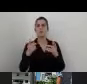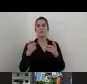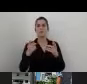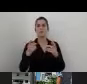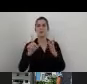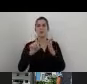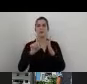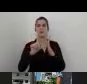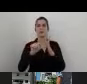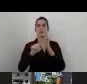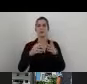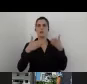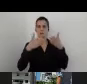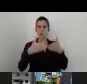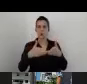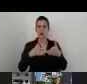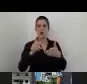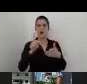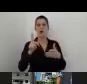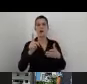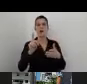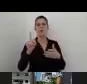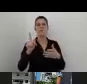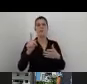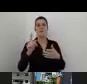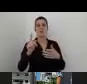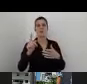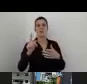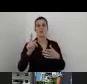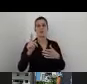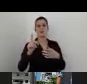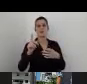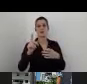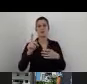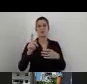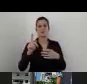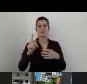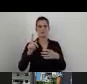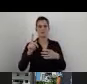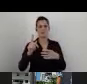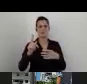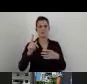the International Telecommunication Union in the region here of the Americas.